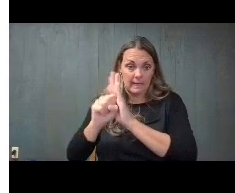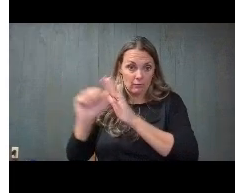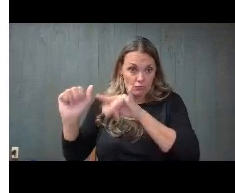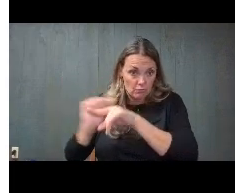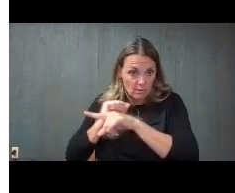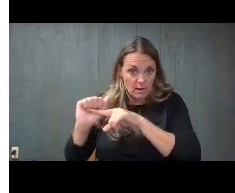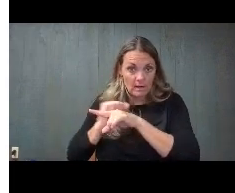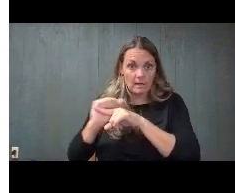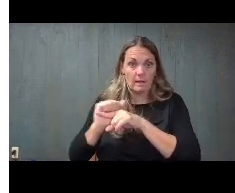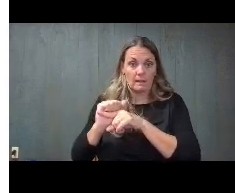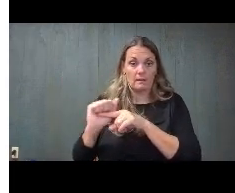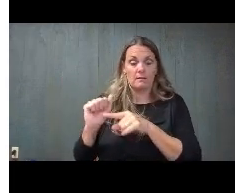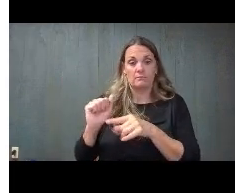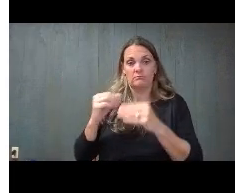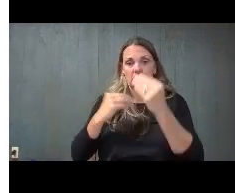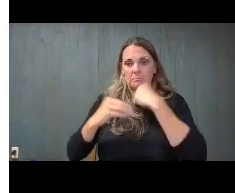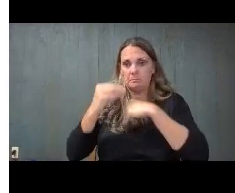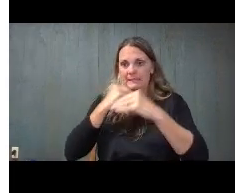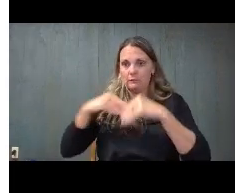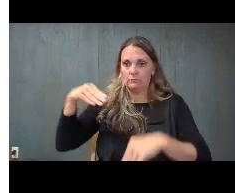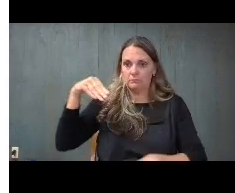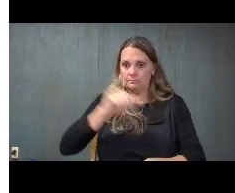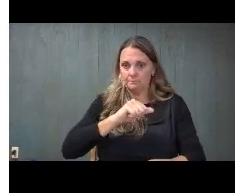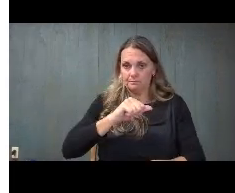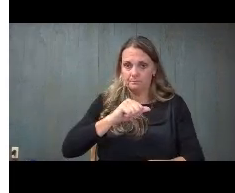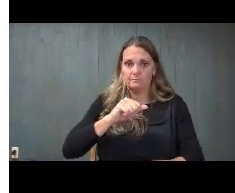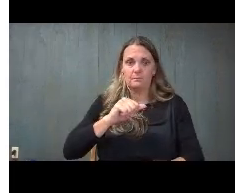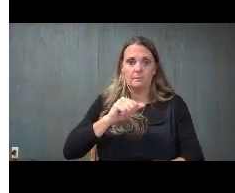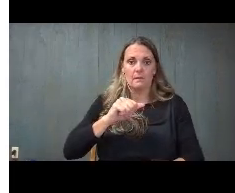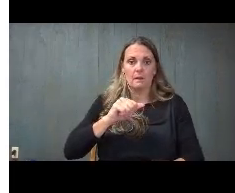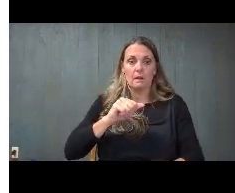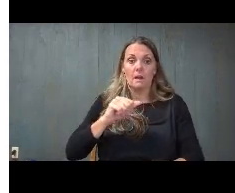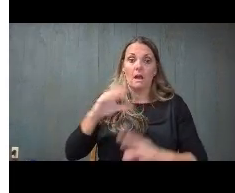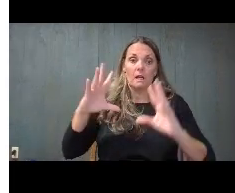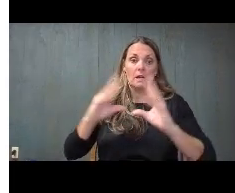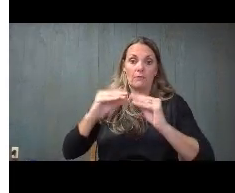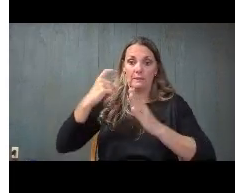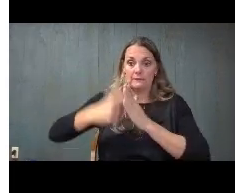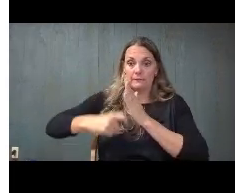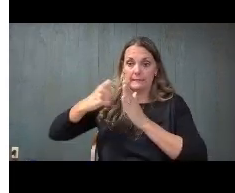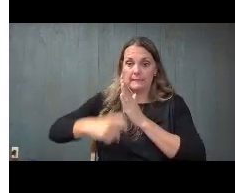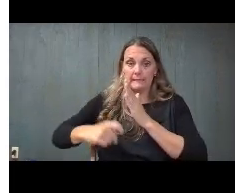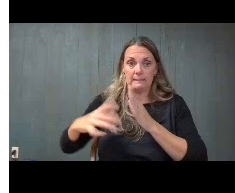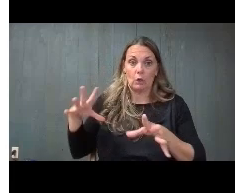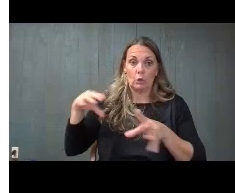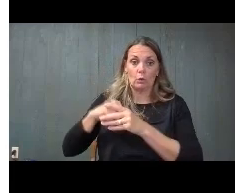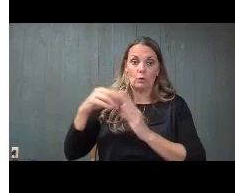per diem, which is meal reimbursement. Conference fees, including registration costs